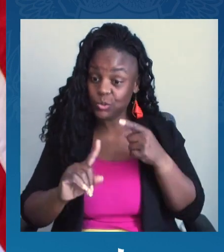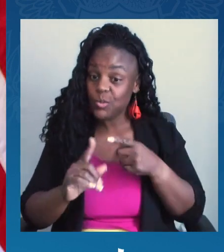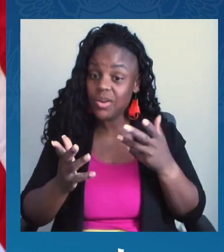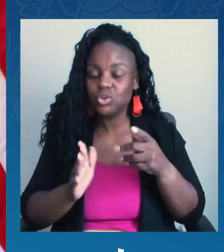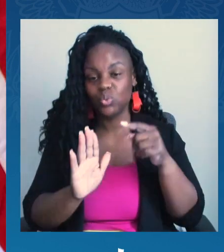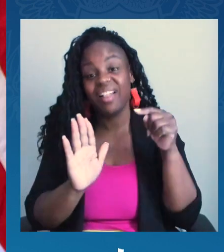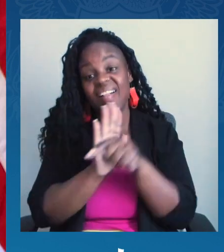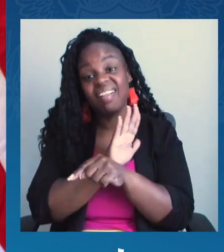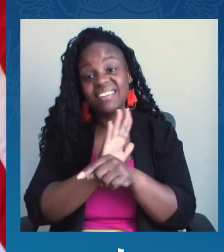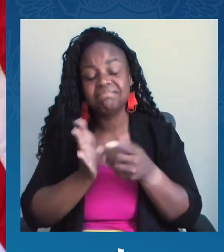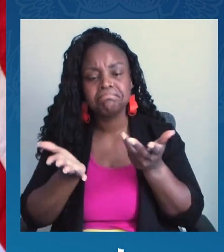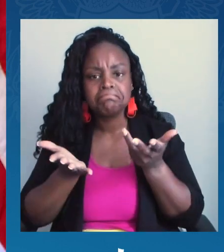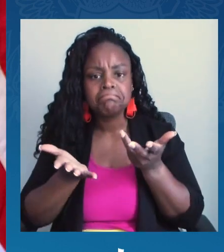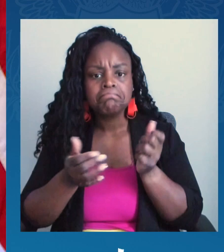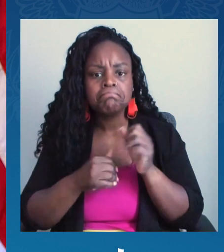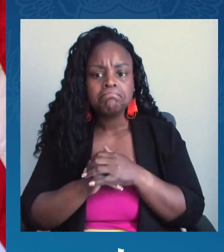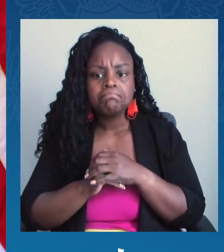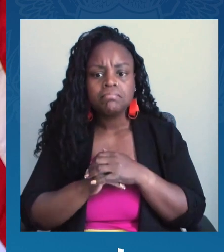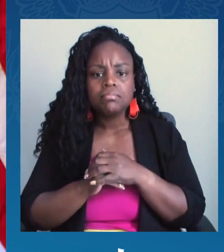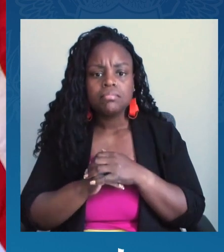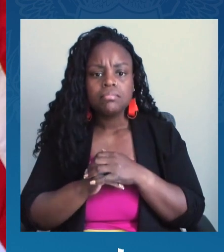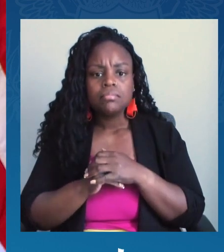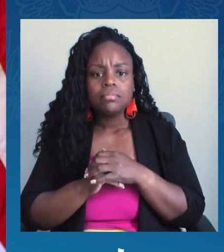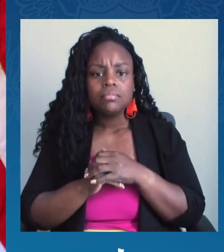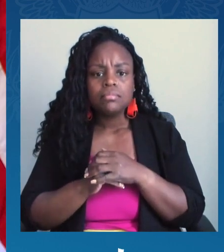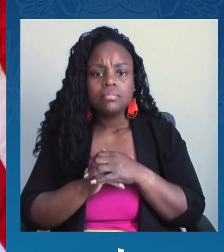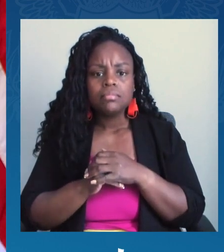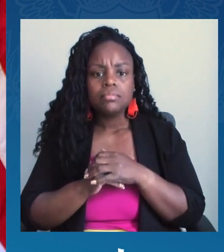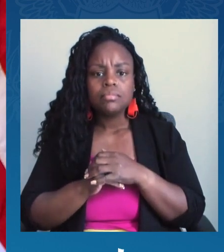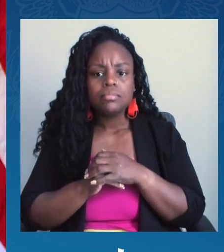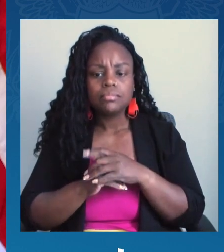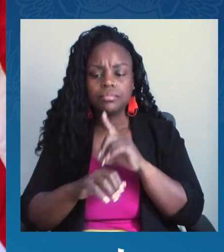A lot of human beings quickly.